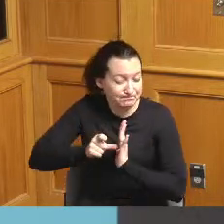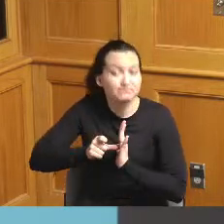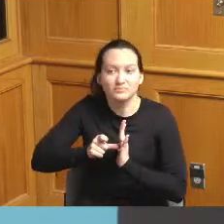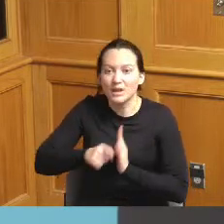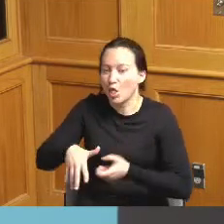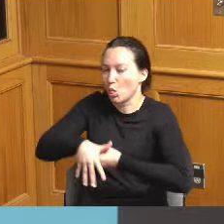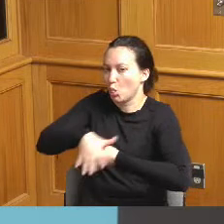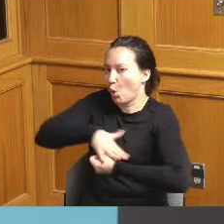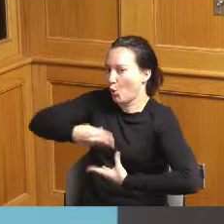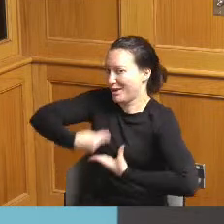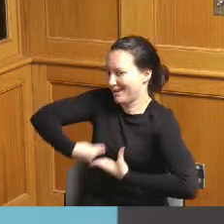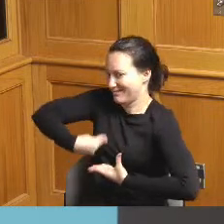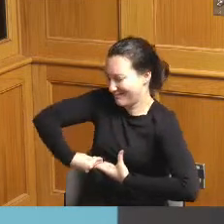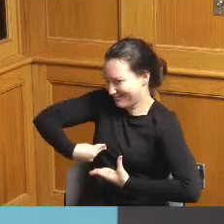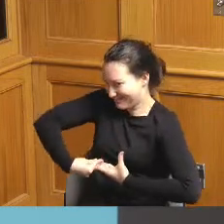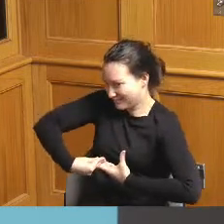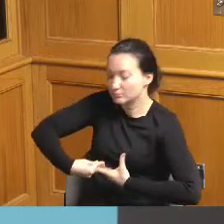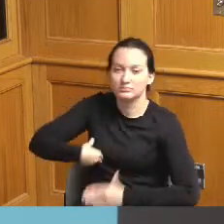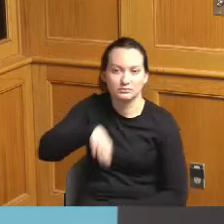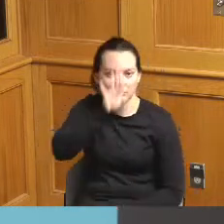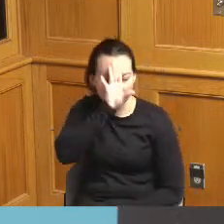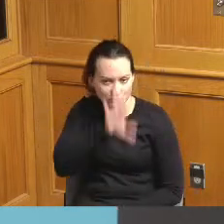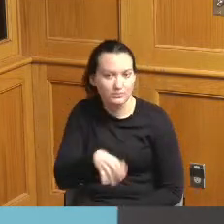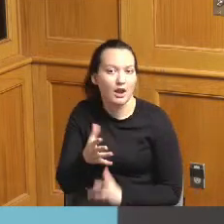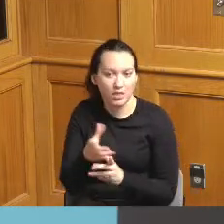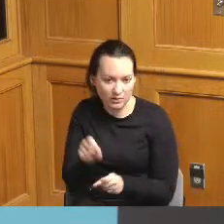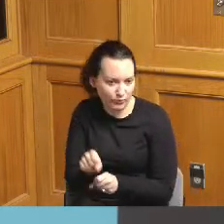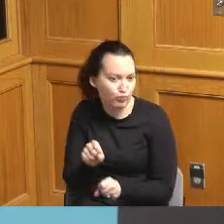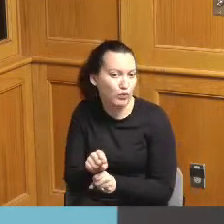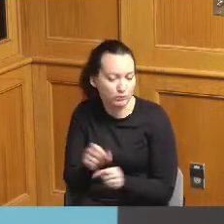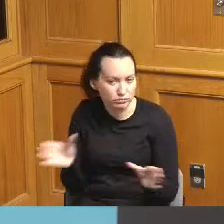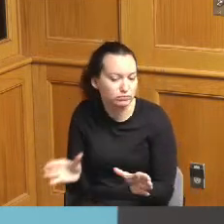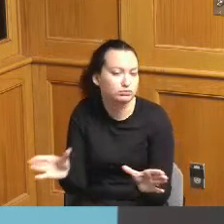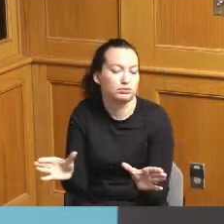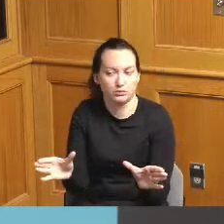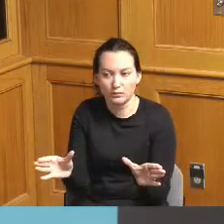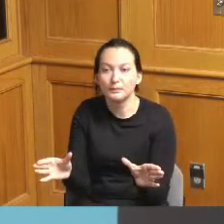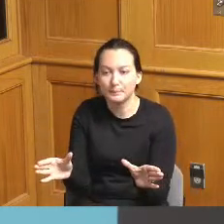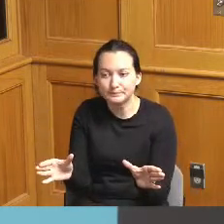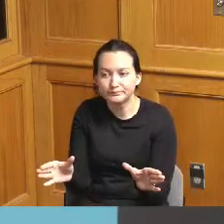local dollars and I know that we've done a lot of work there to make sure that we are listening to